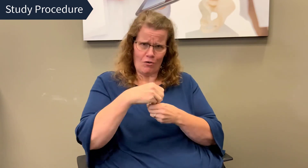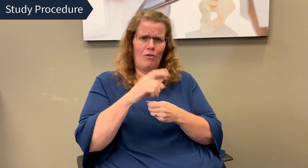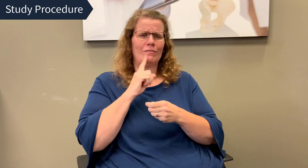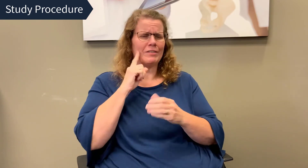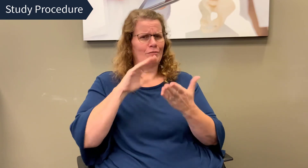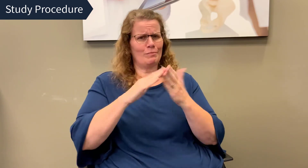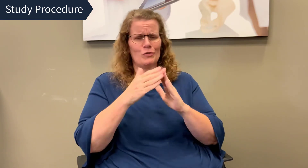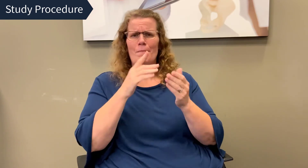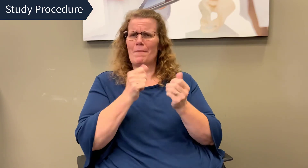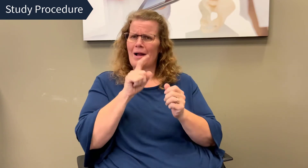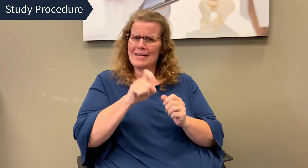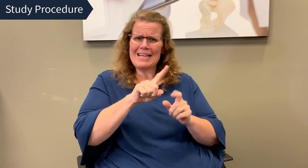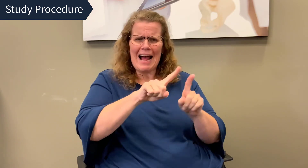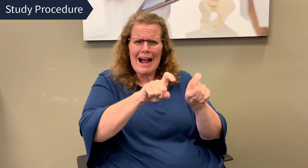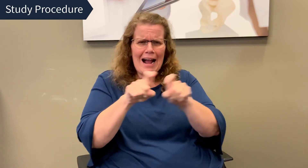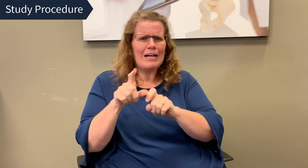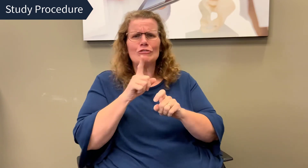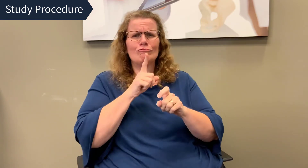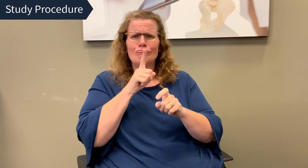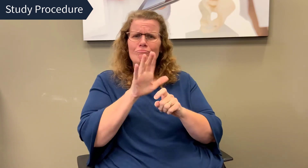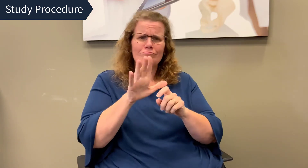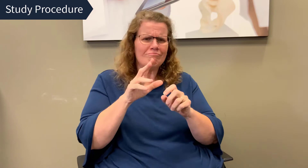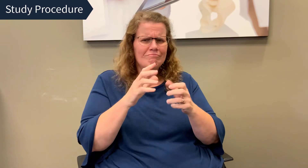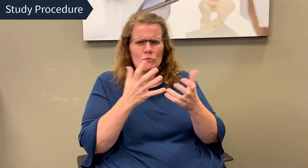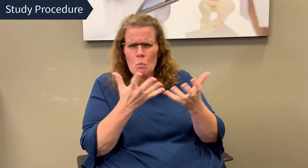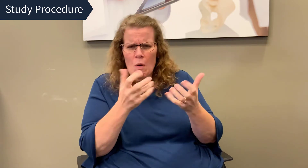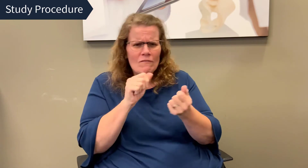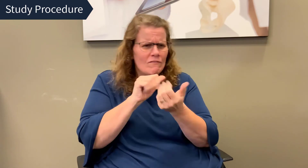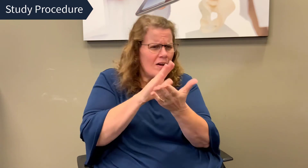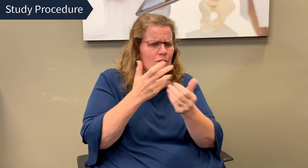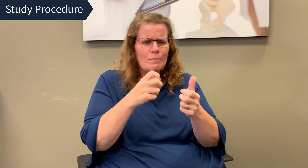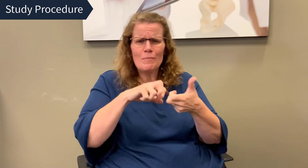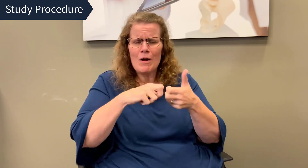in research goals and in procedure. The perspective of Deaf patients would not